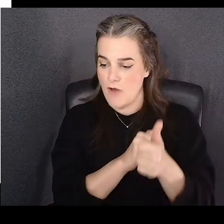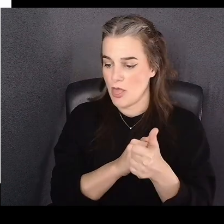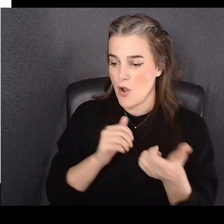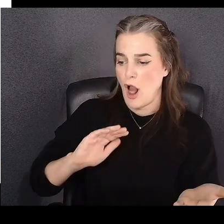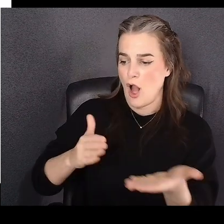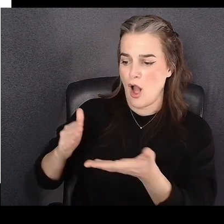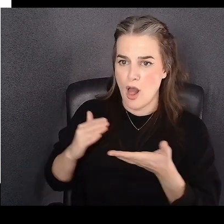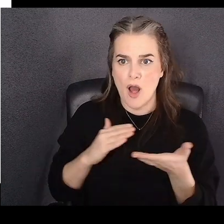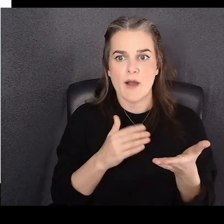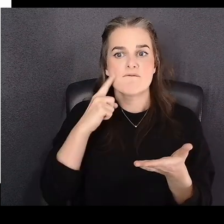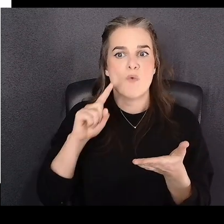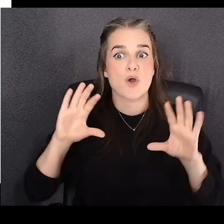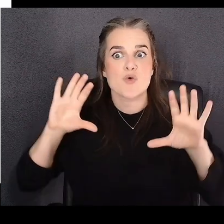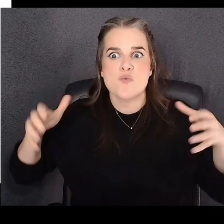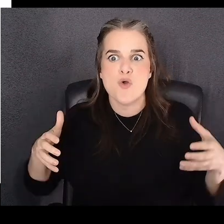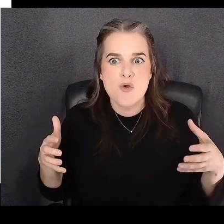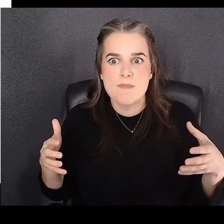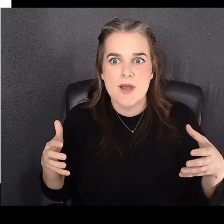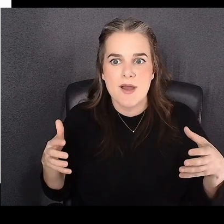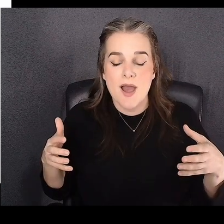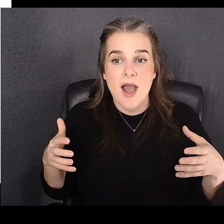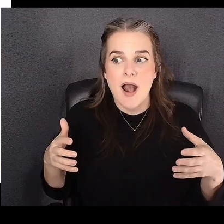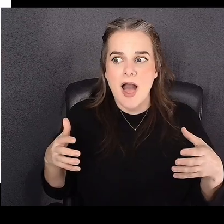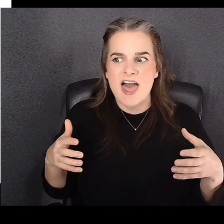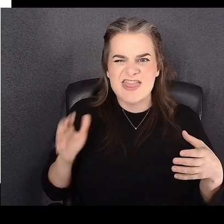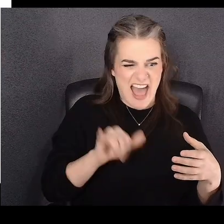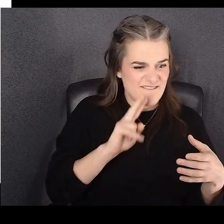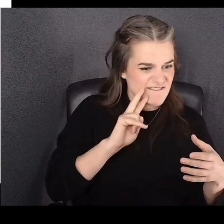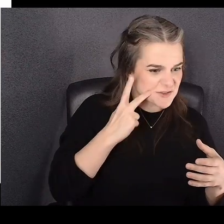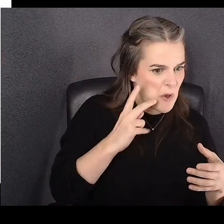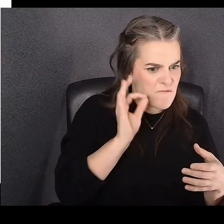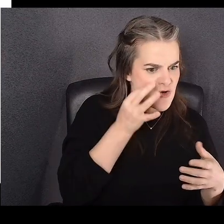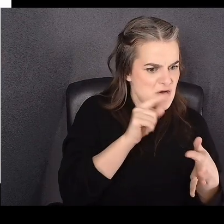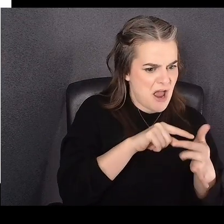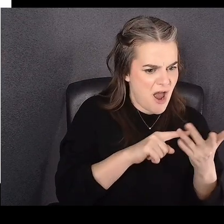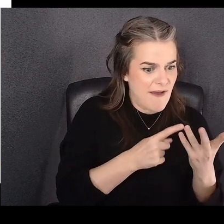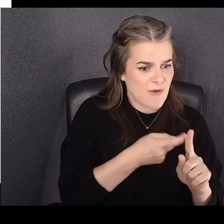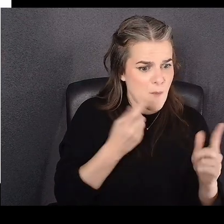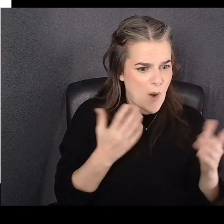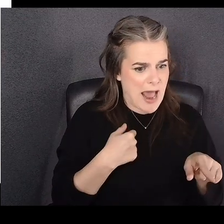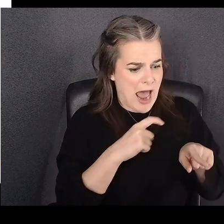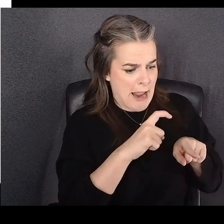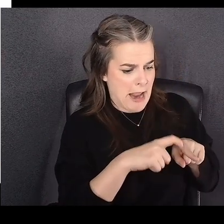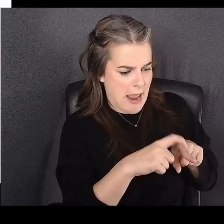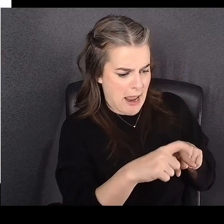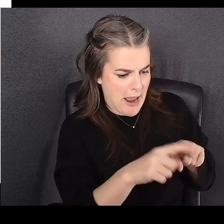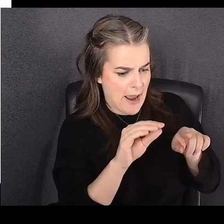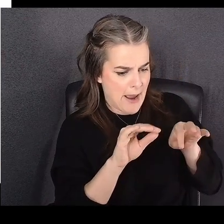from the seeds they raised into the recipe. It's just a really cool full circle program.